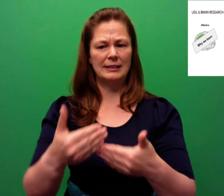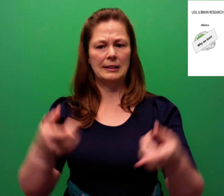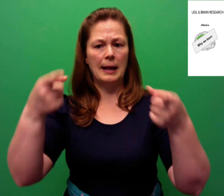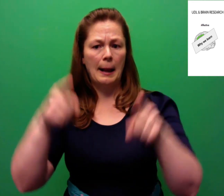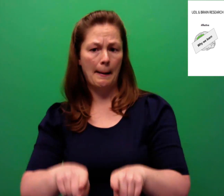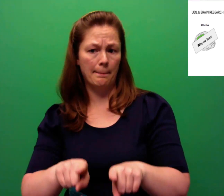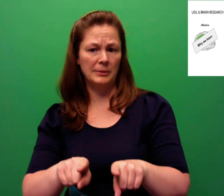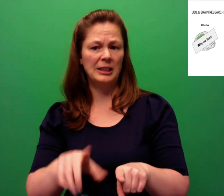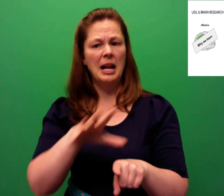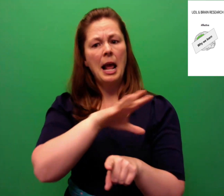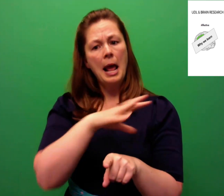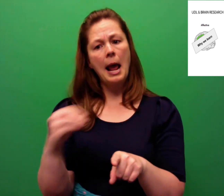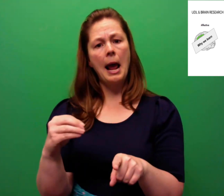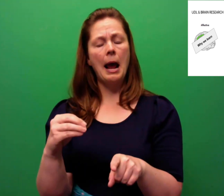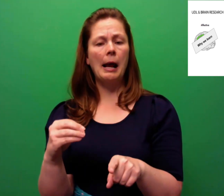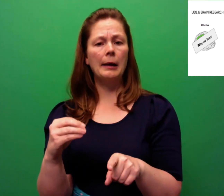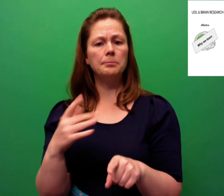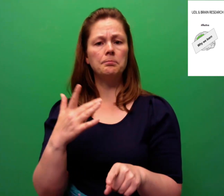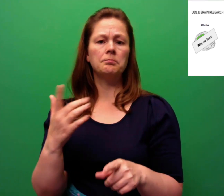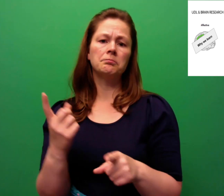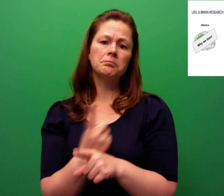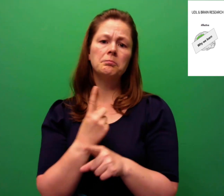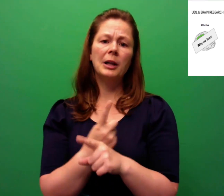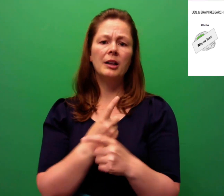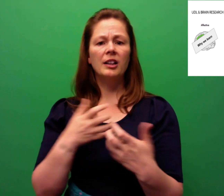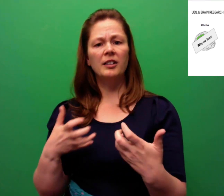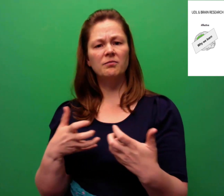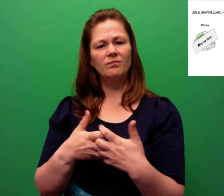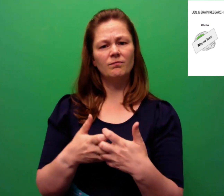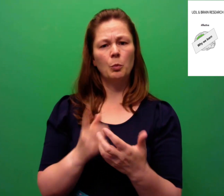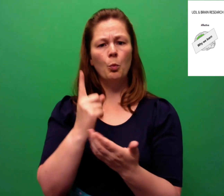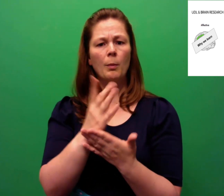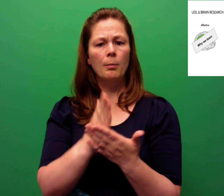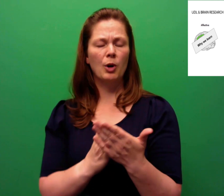There are three primary learning processes that occur and they are